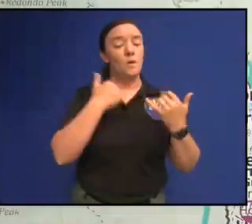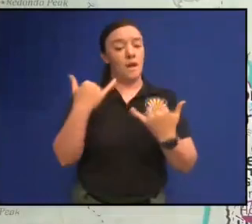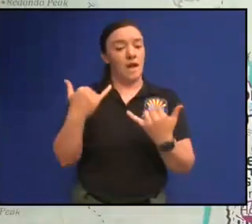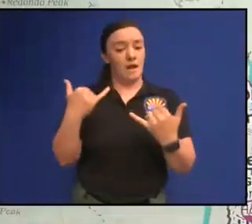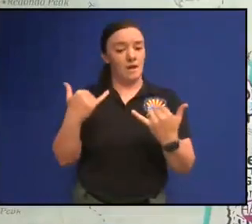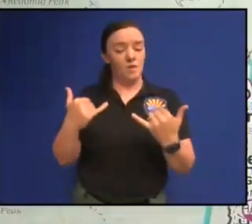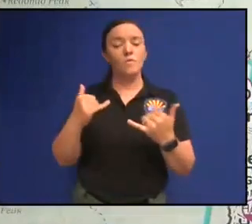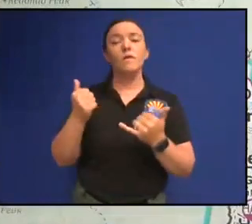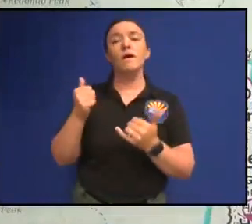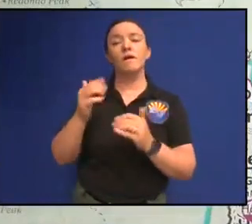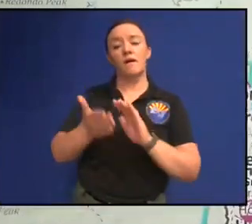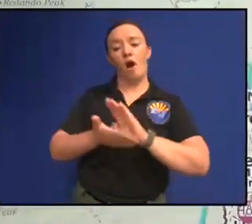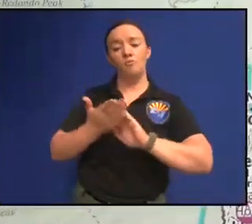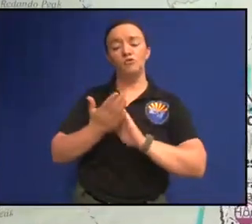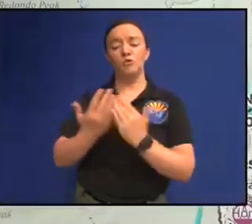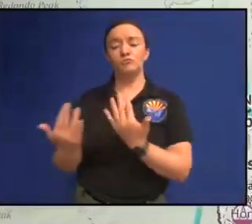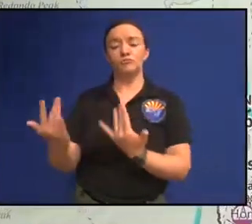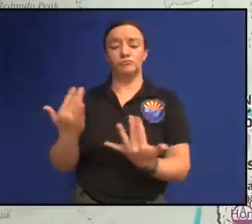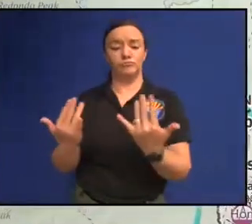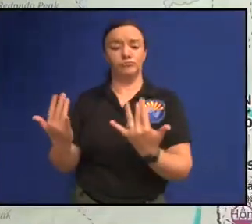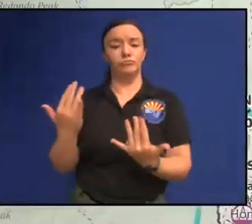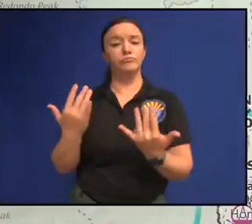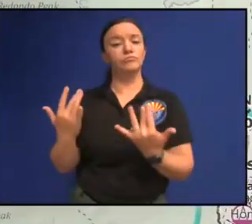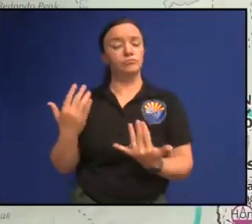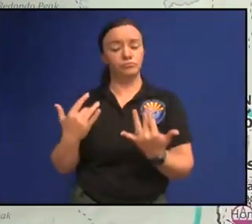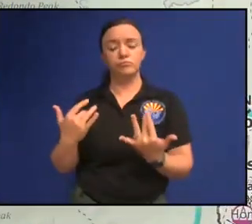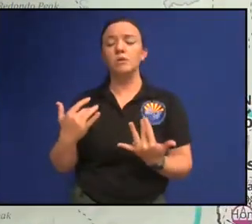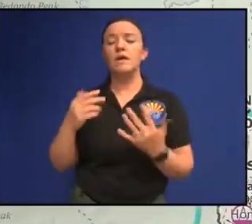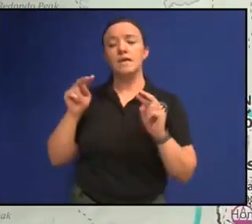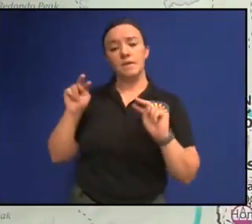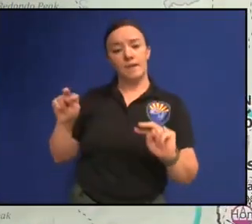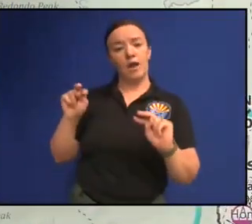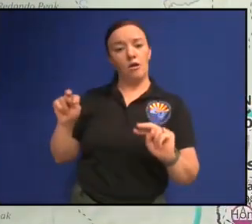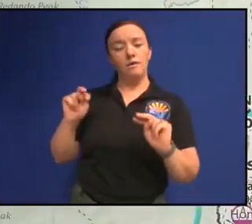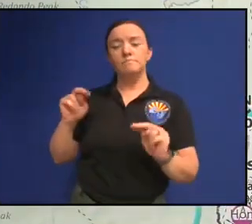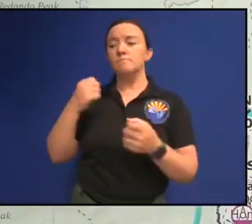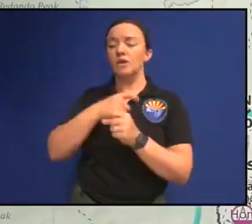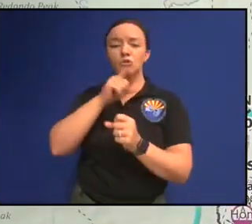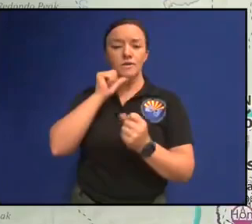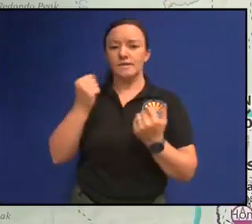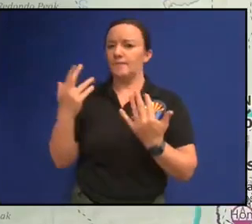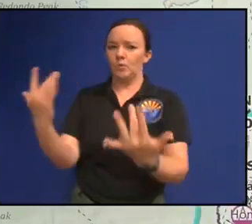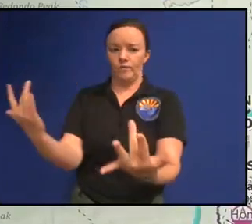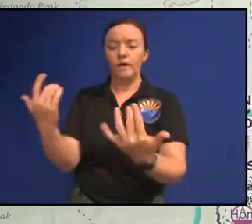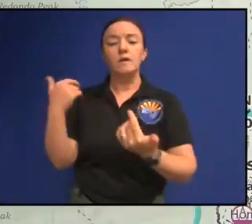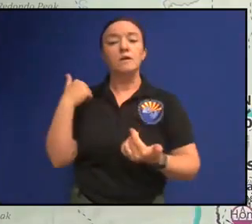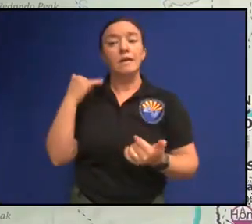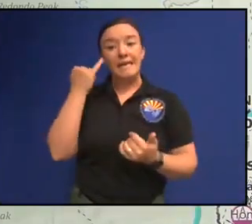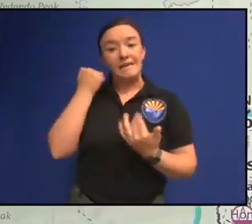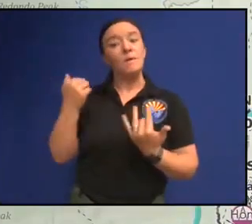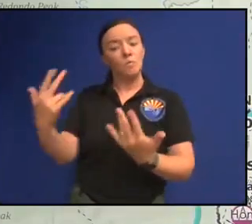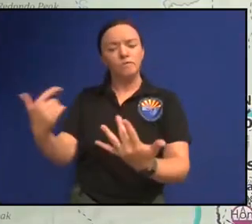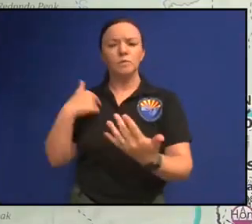AND KIND OF KEEP AN EYE ON IT AND MAKE SURE IT DOESN'T MOVE AND IF IT DOES WE CAN TAKE ACTION ON THAT.